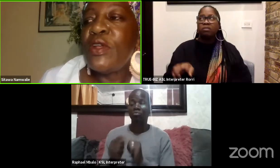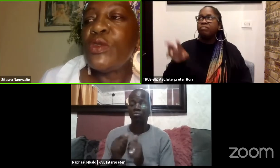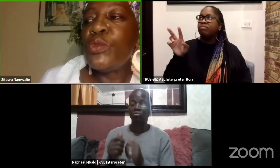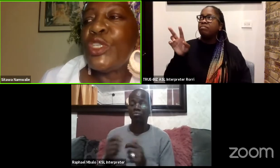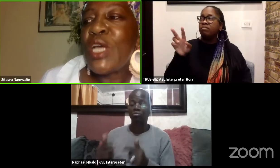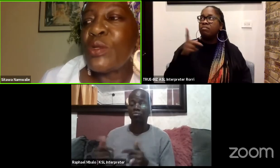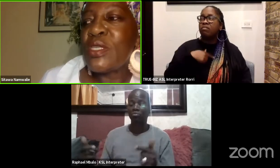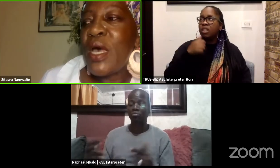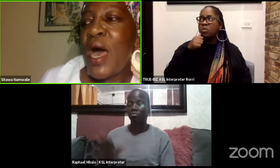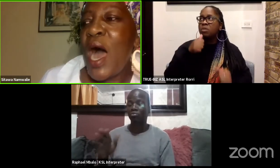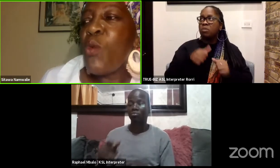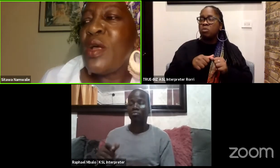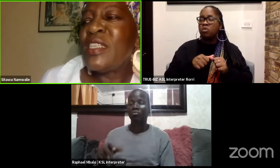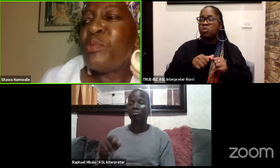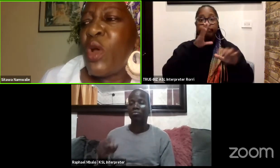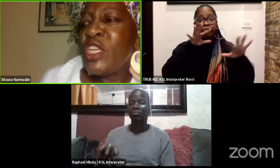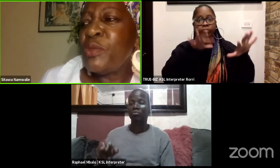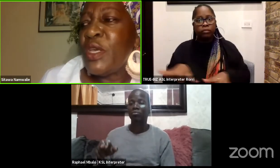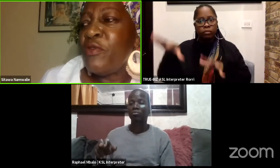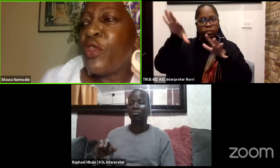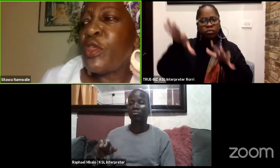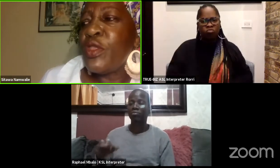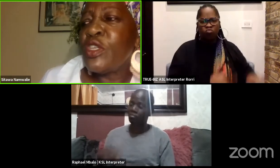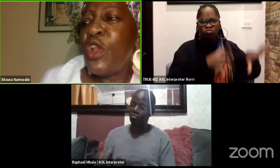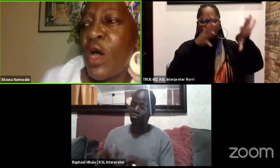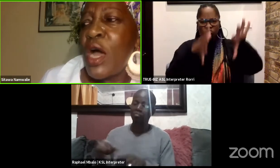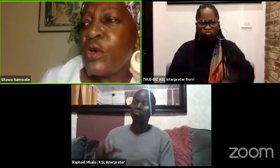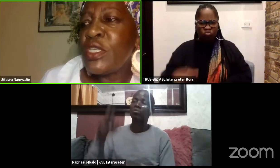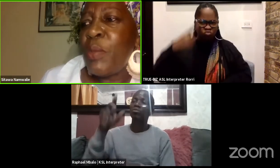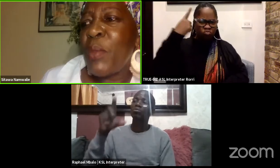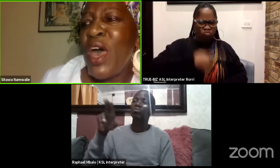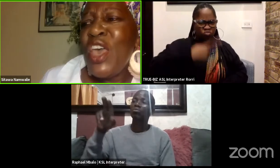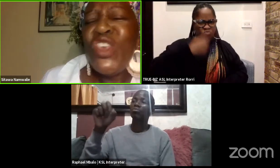River Lusumu shouts, her words admonish me for this long ago slipup.